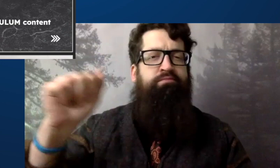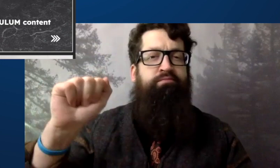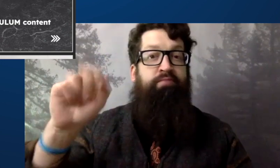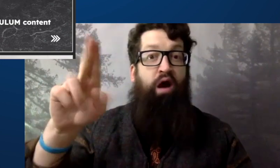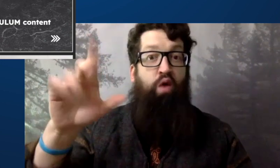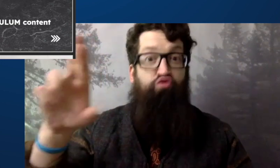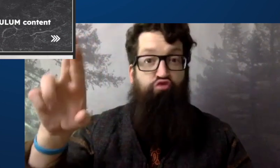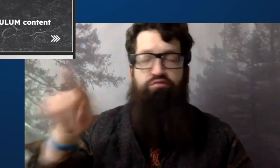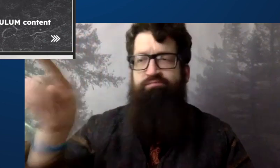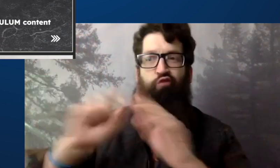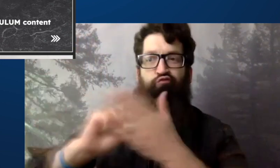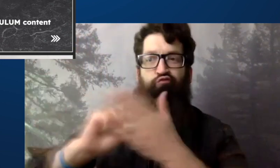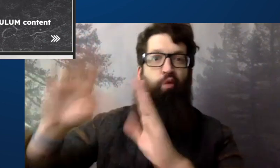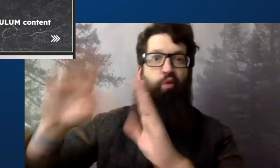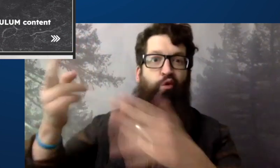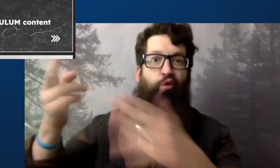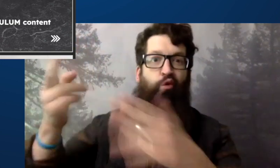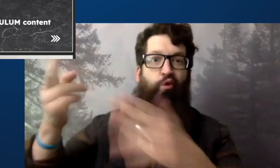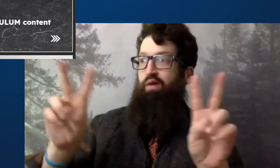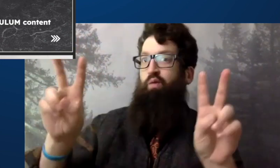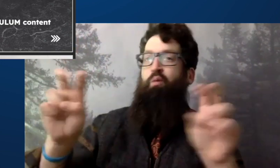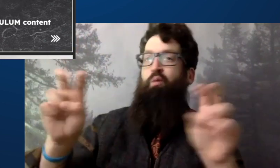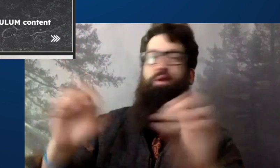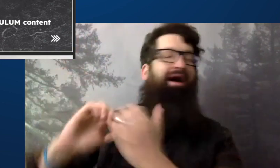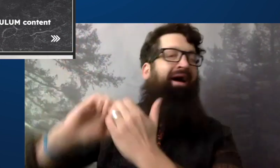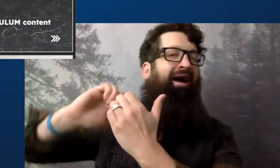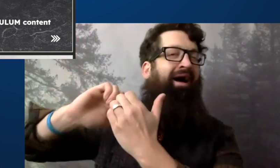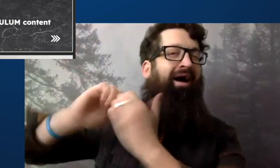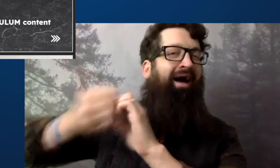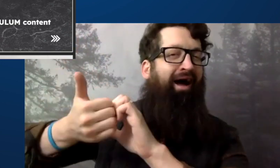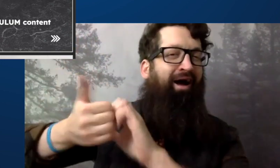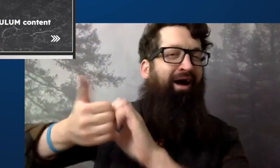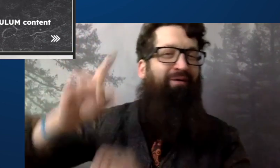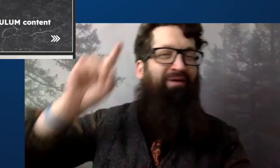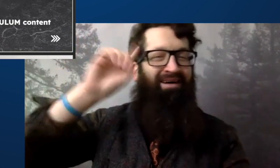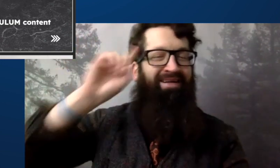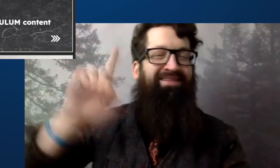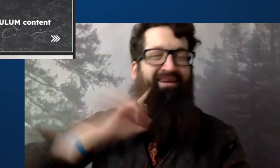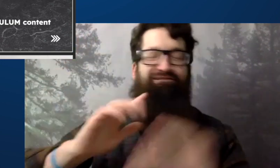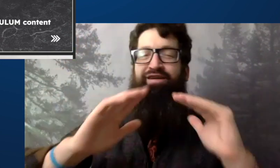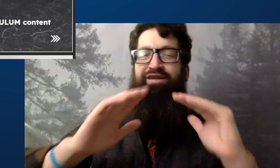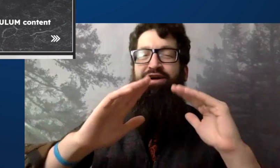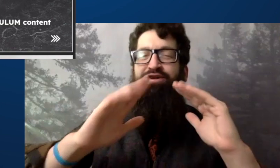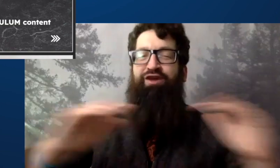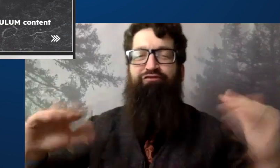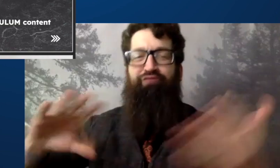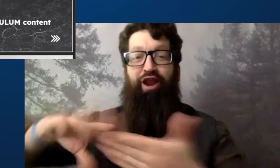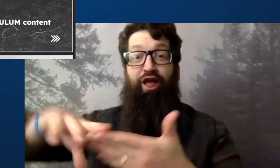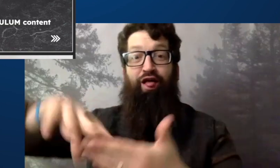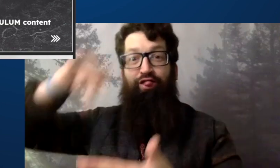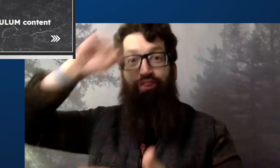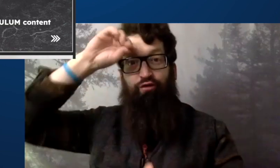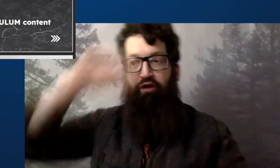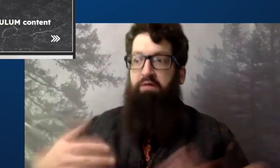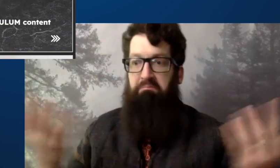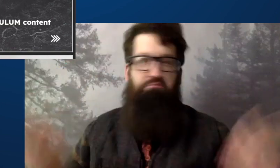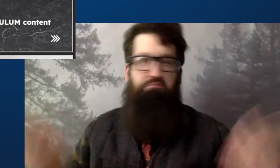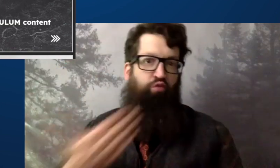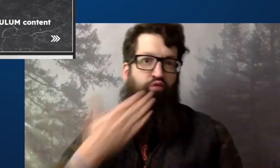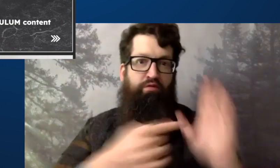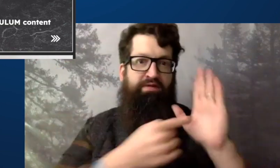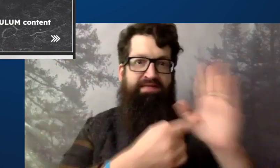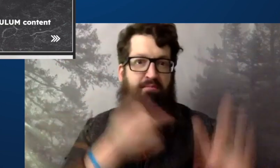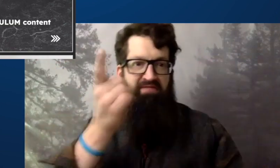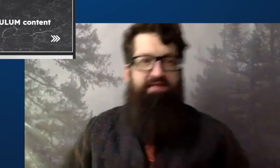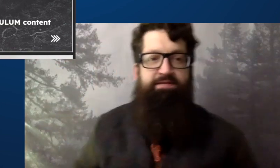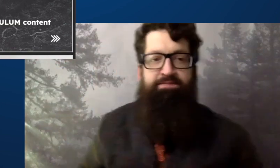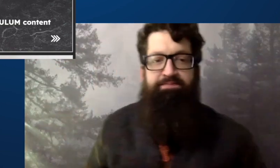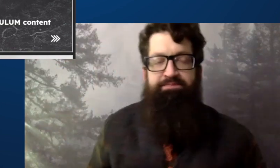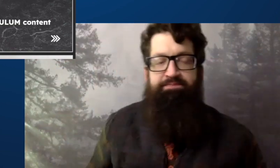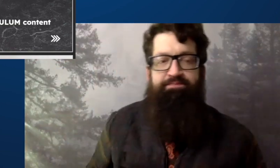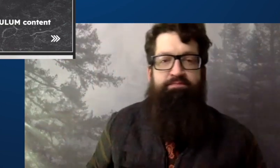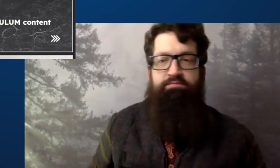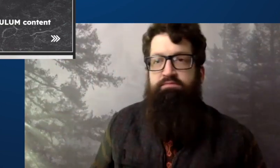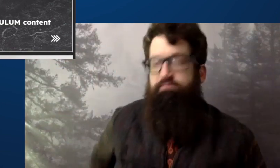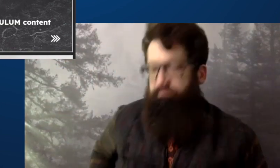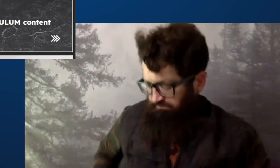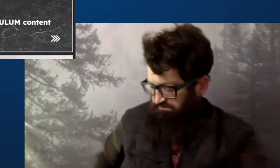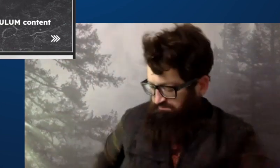One is Mark Shark and Hauser, who wrote how deaf.